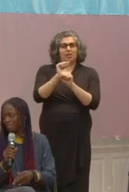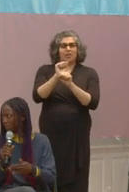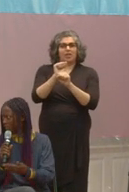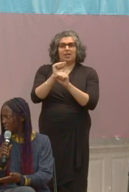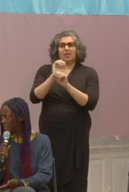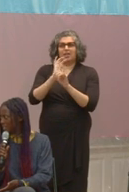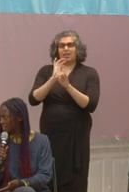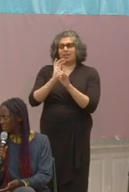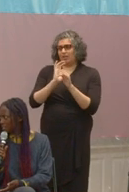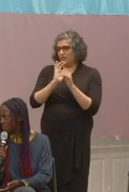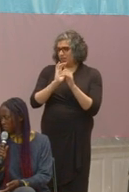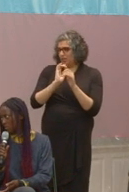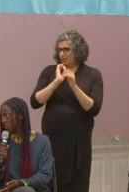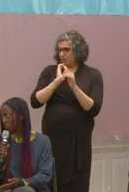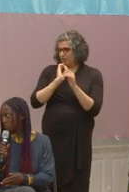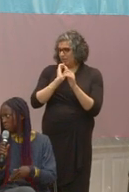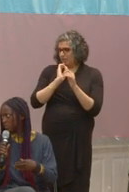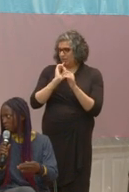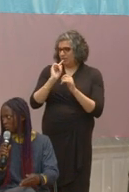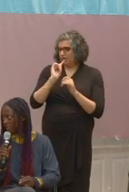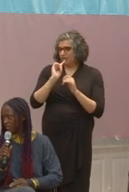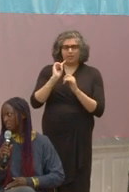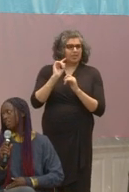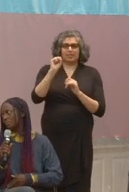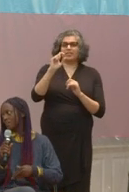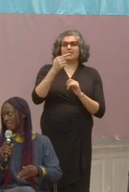think that entails a goal, who's been creating these documents